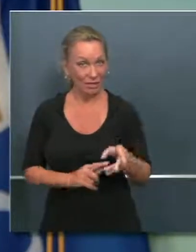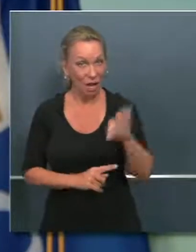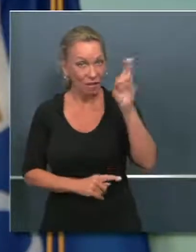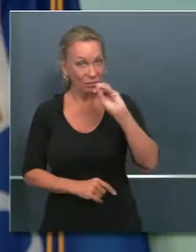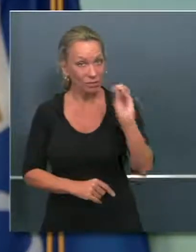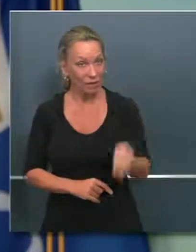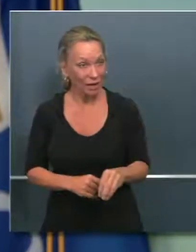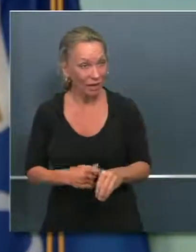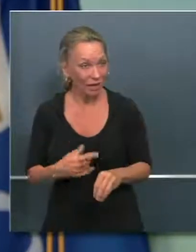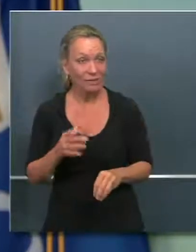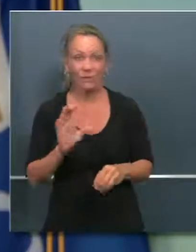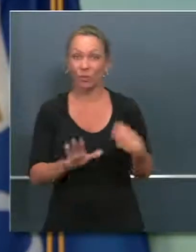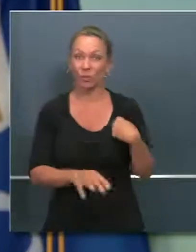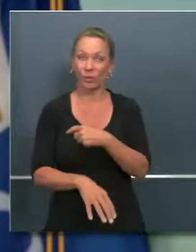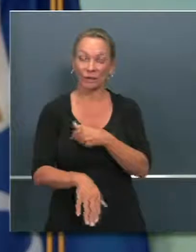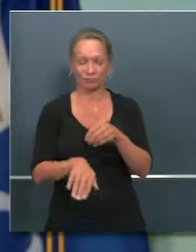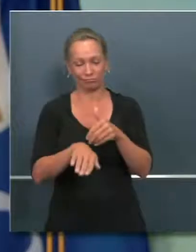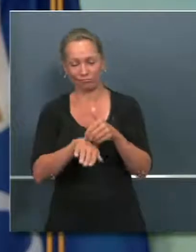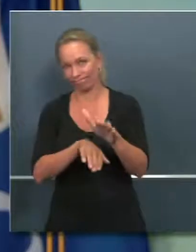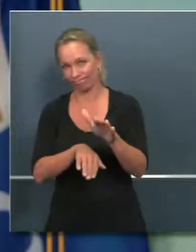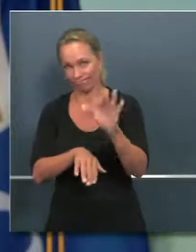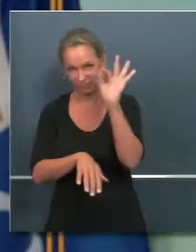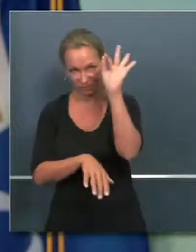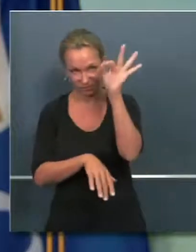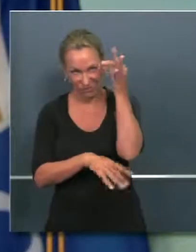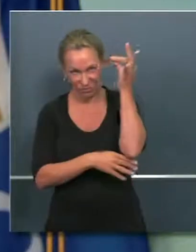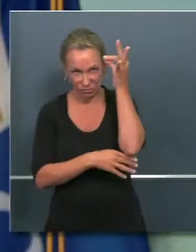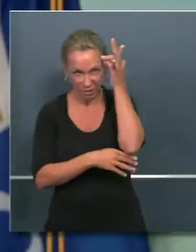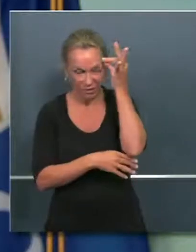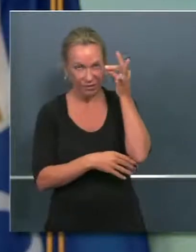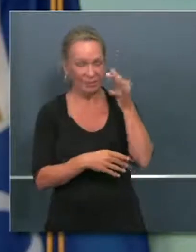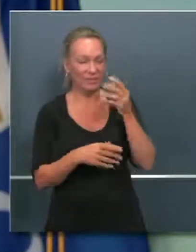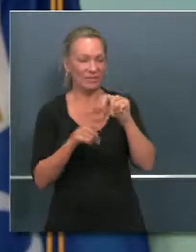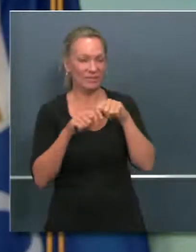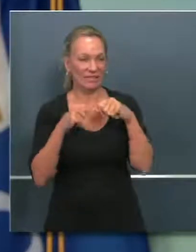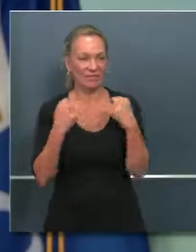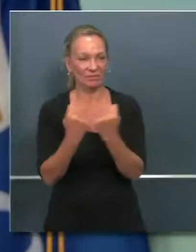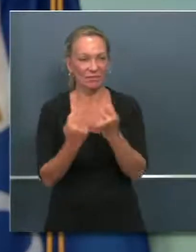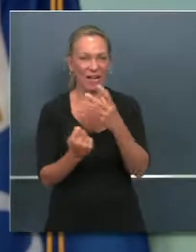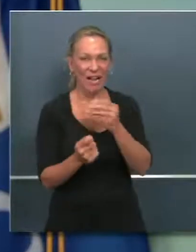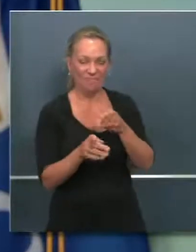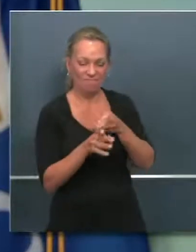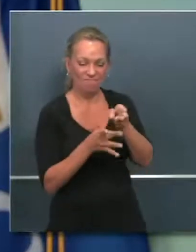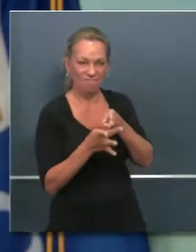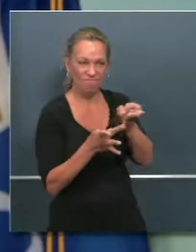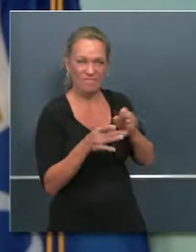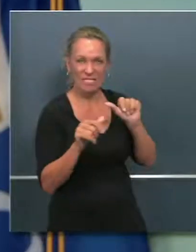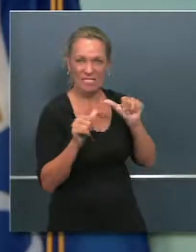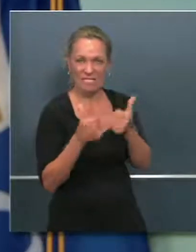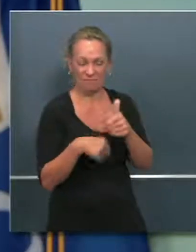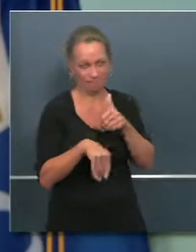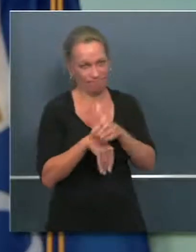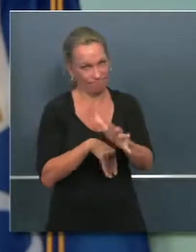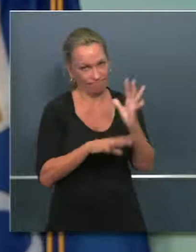just this weekend where we sent down three of our cabinet secretaries to meet with representatives